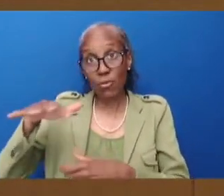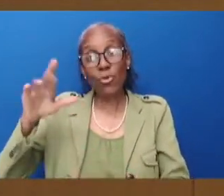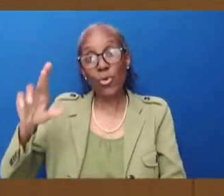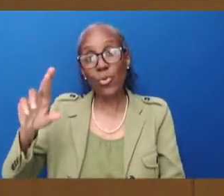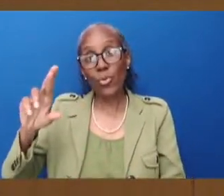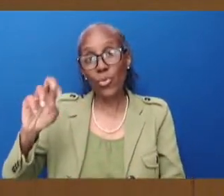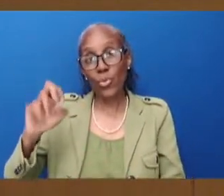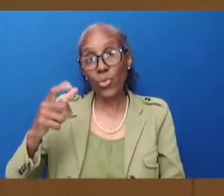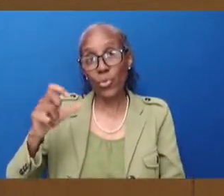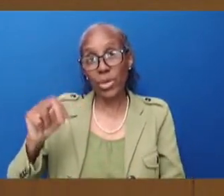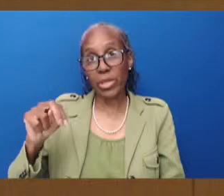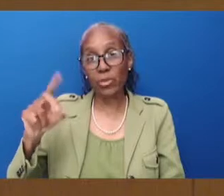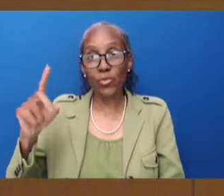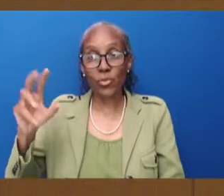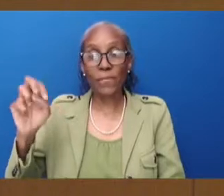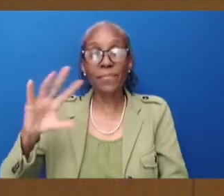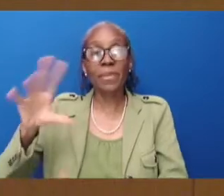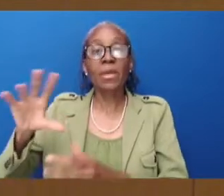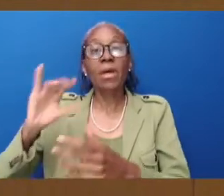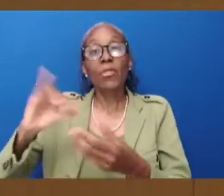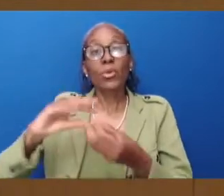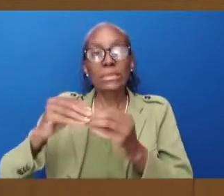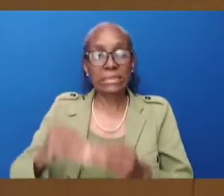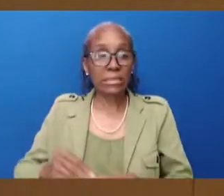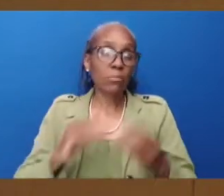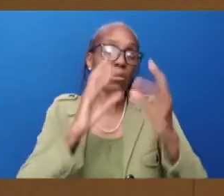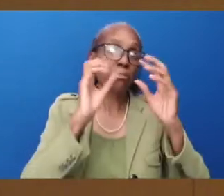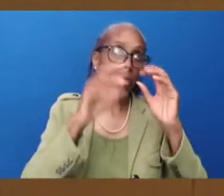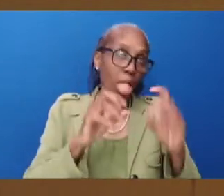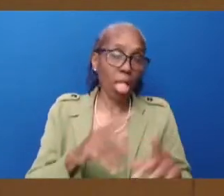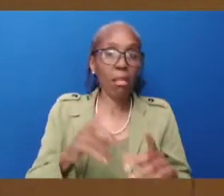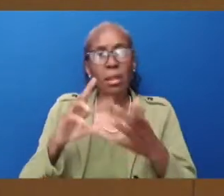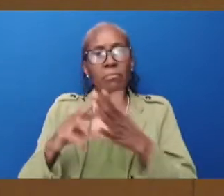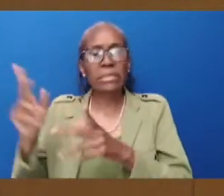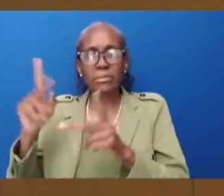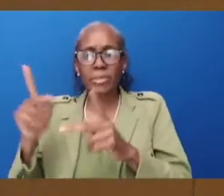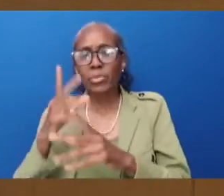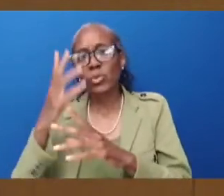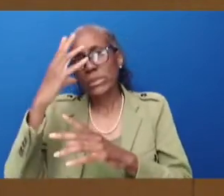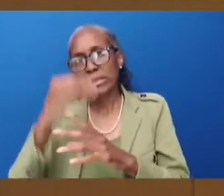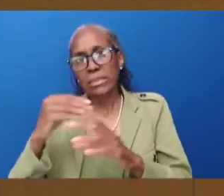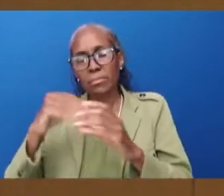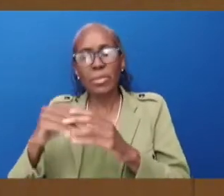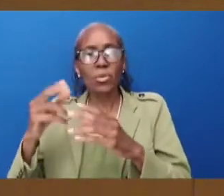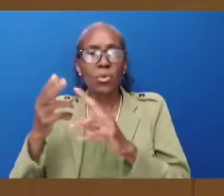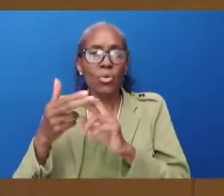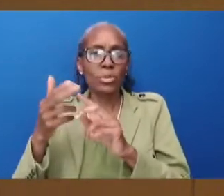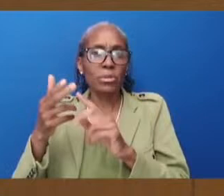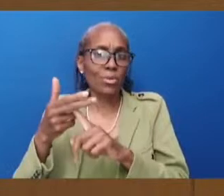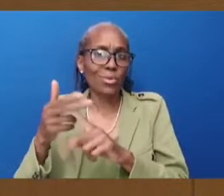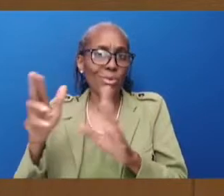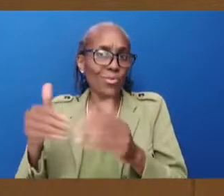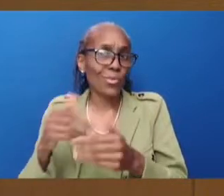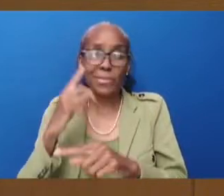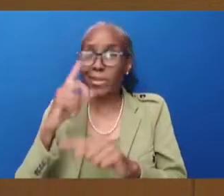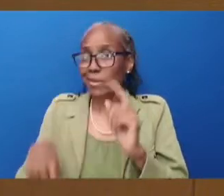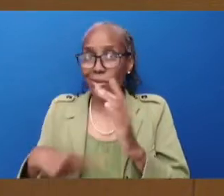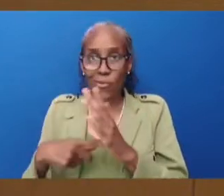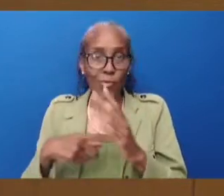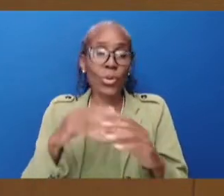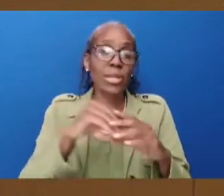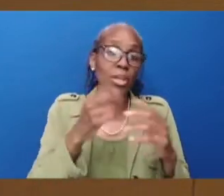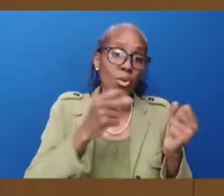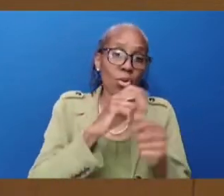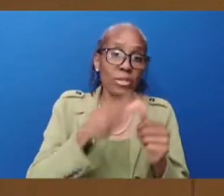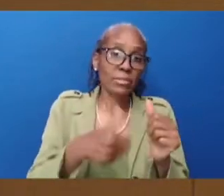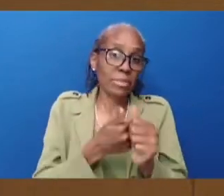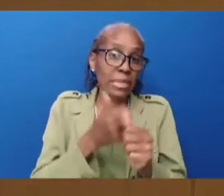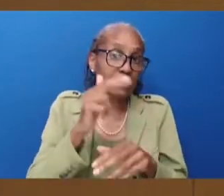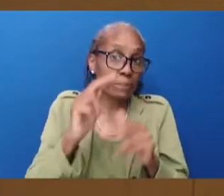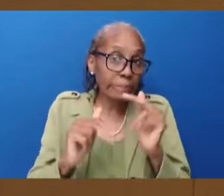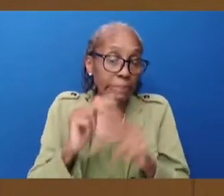LIVING IN OR NEAR THAT VERY